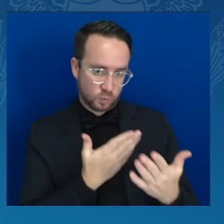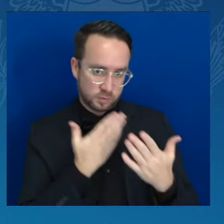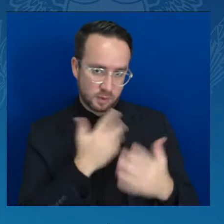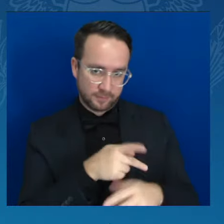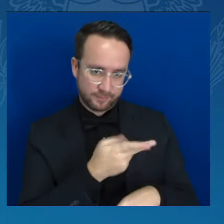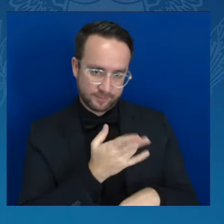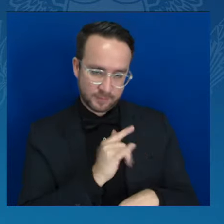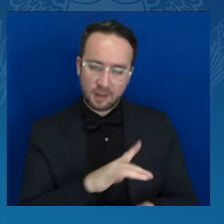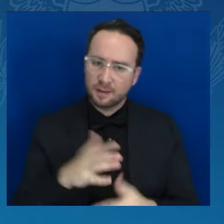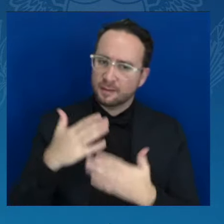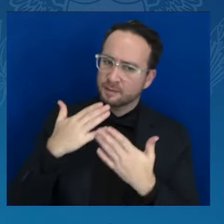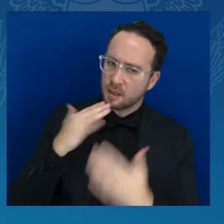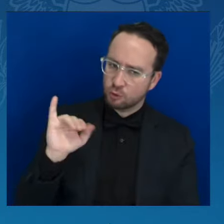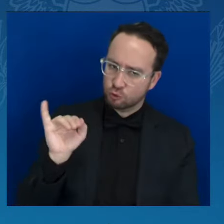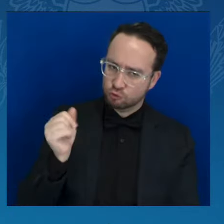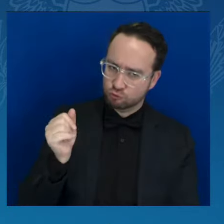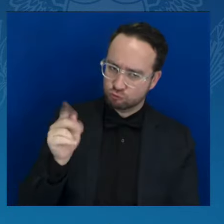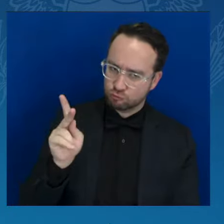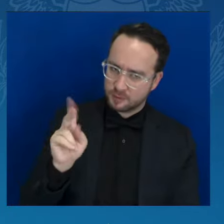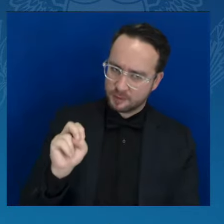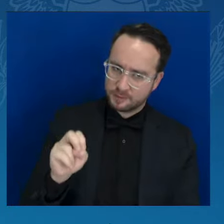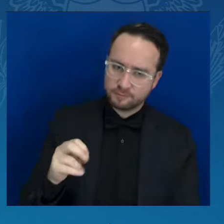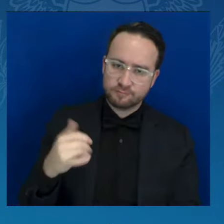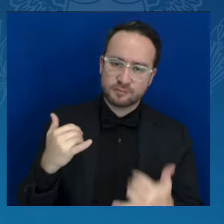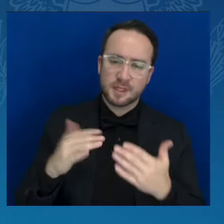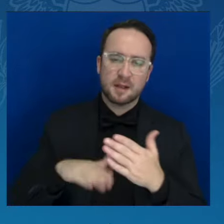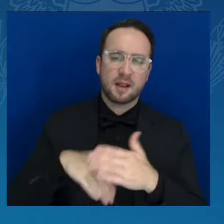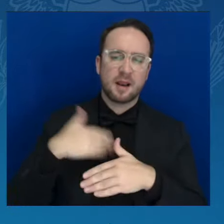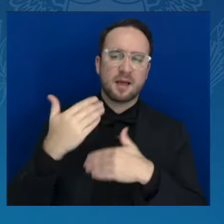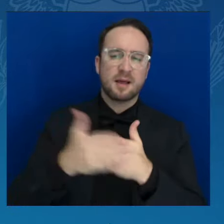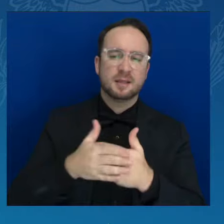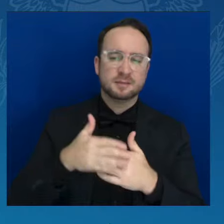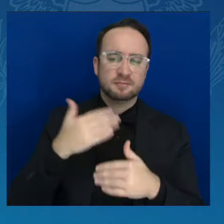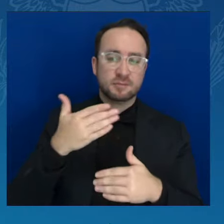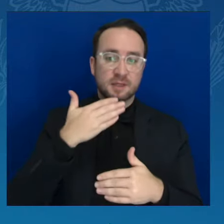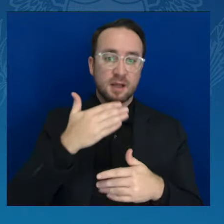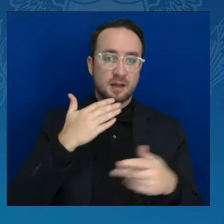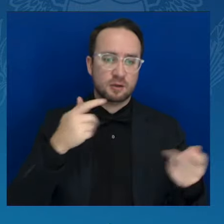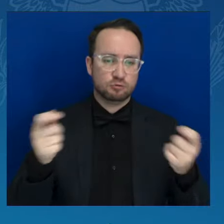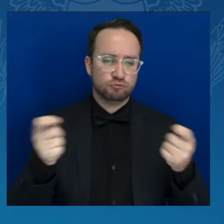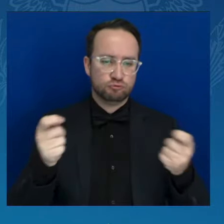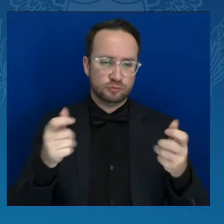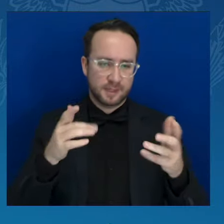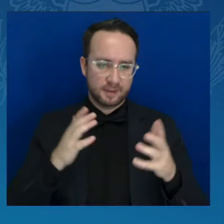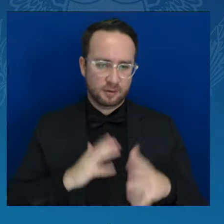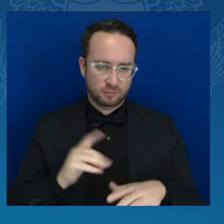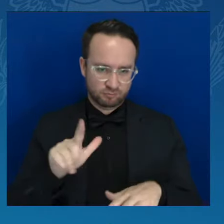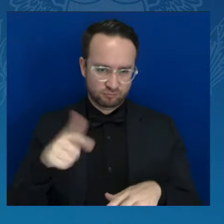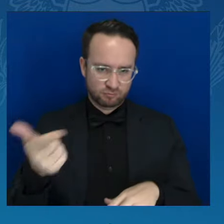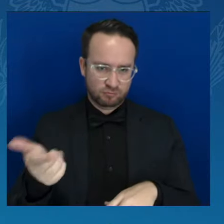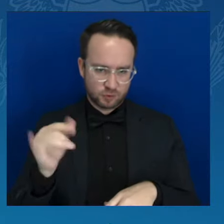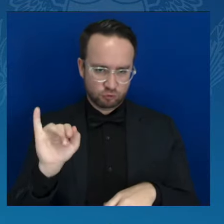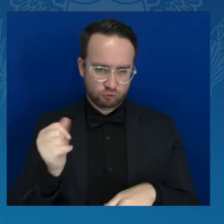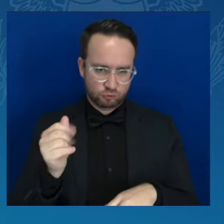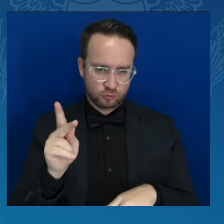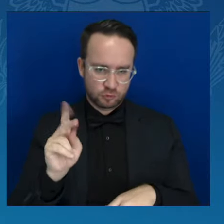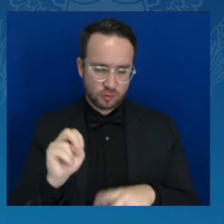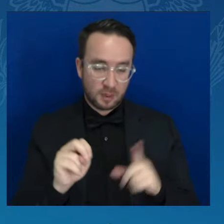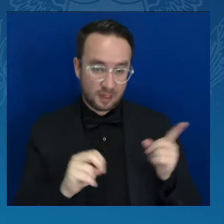And Avril, I know how much the two previous speakers rely on the work that you do, and I know how much the work that you do relies on space